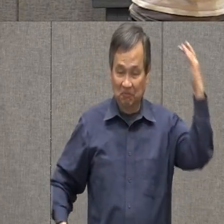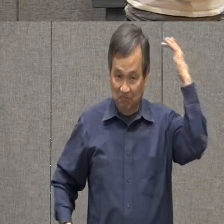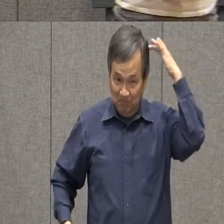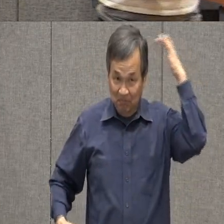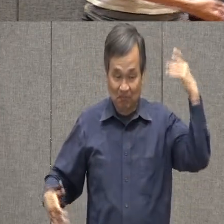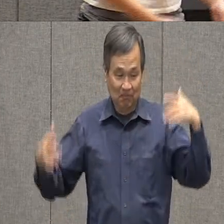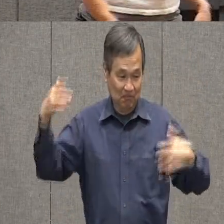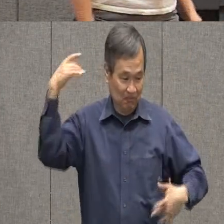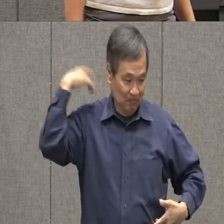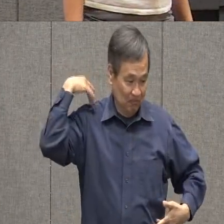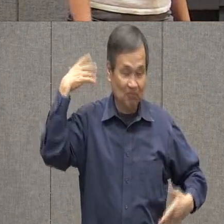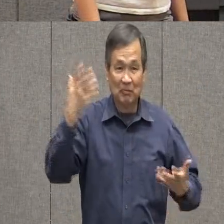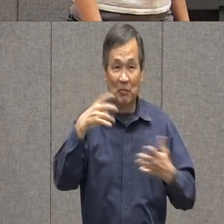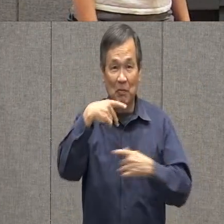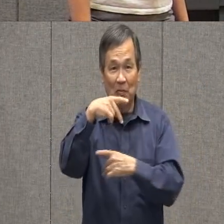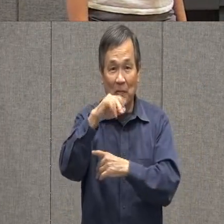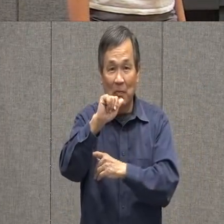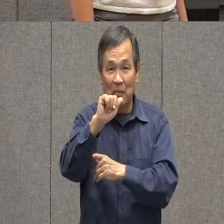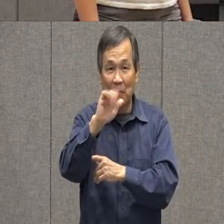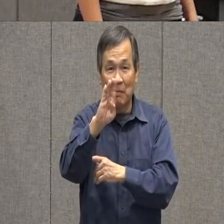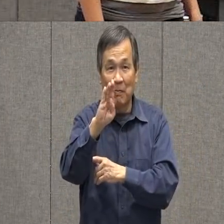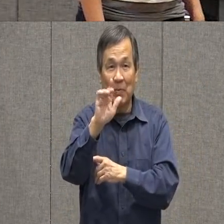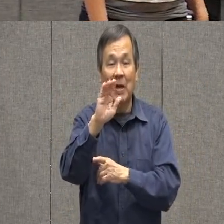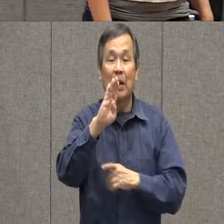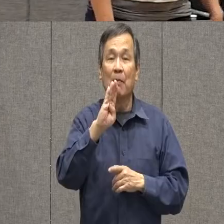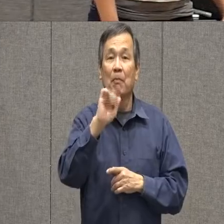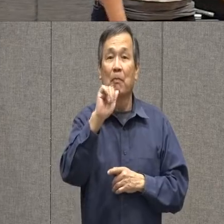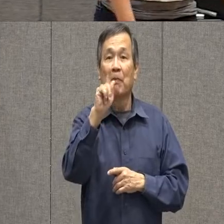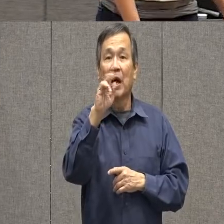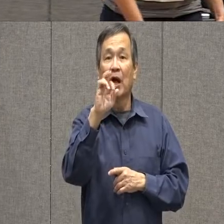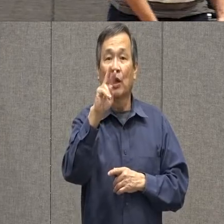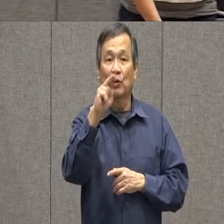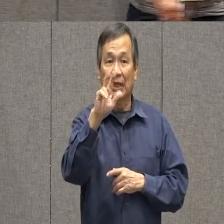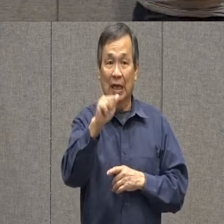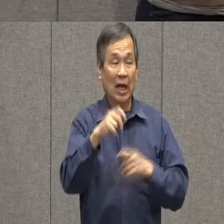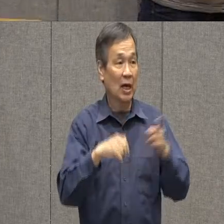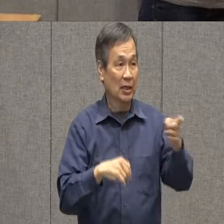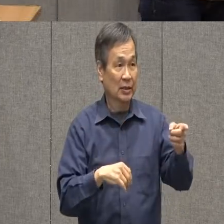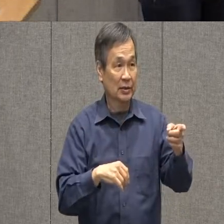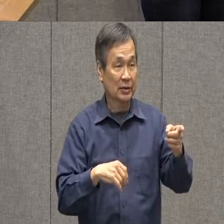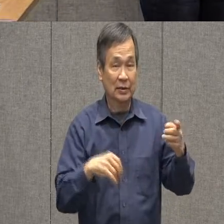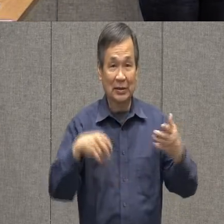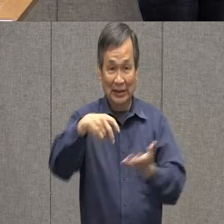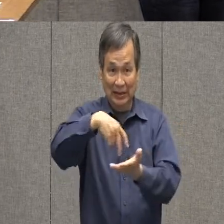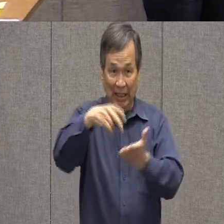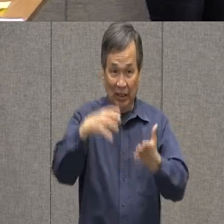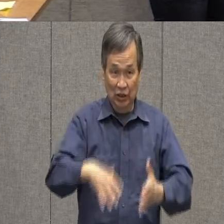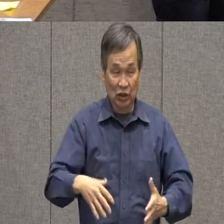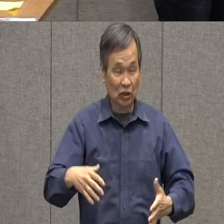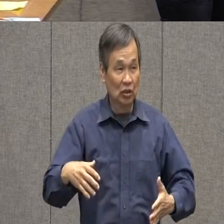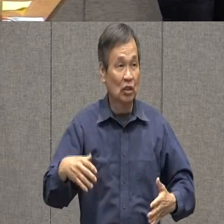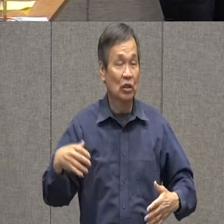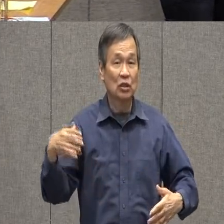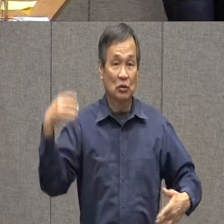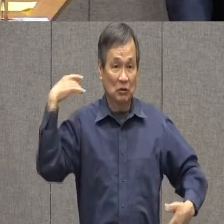Okay, so let's see. Maybe like that? Or like that? Or like this? Your arms could be up and curved.